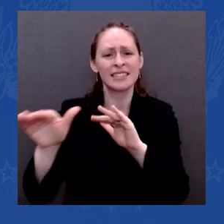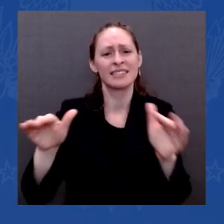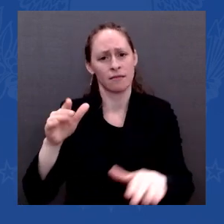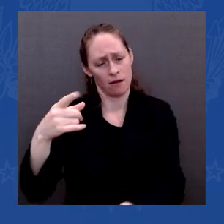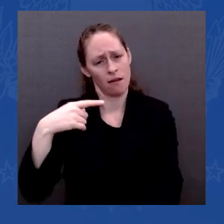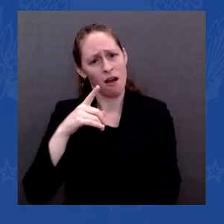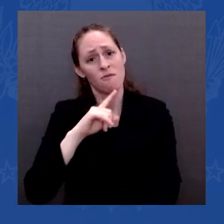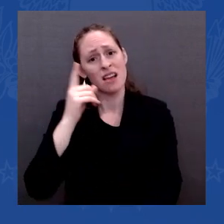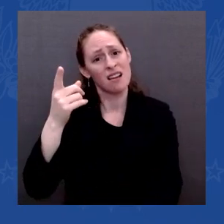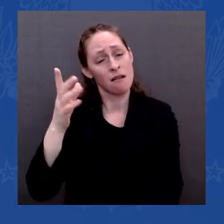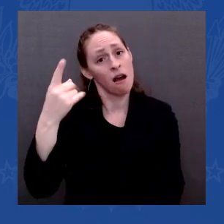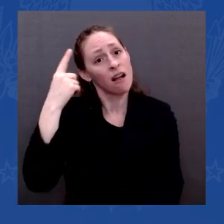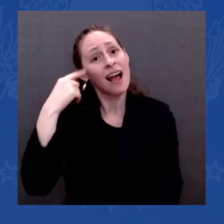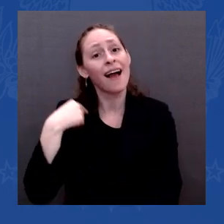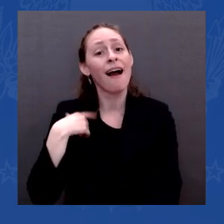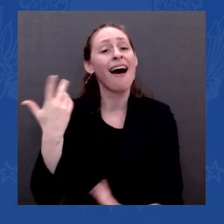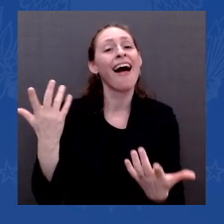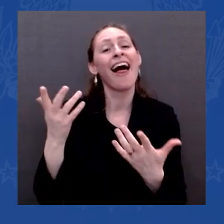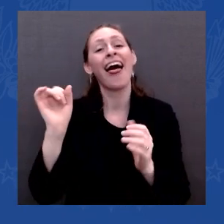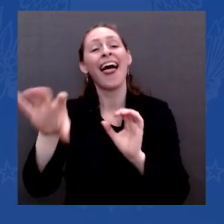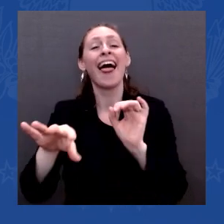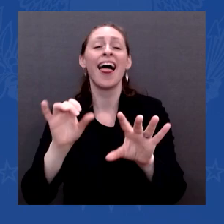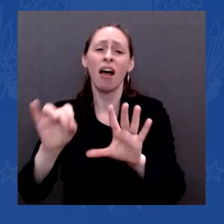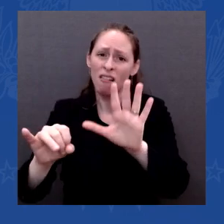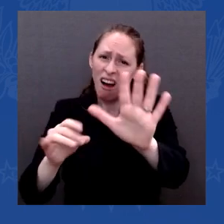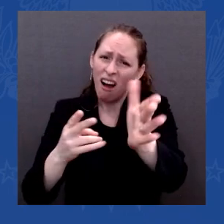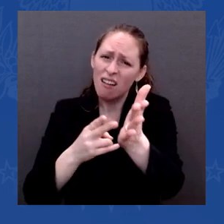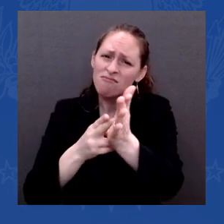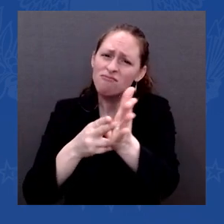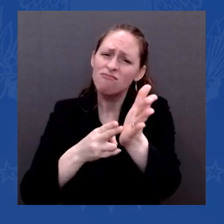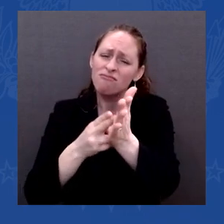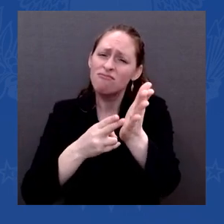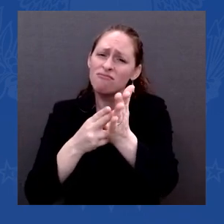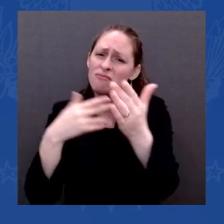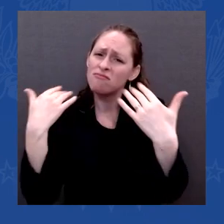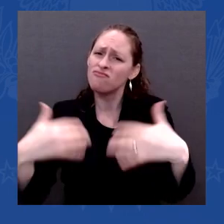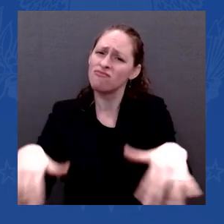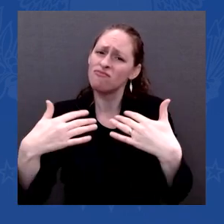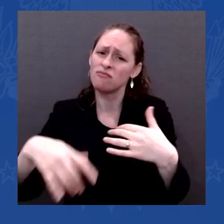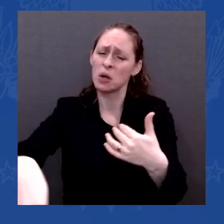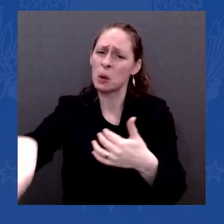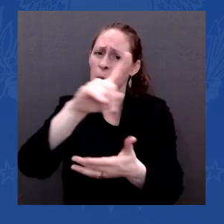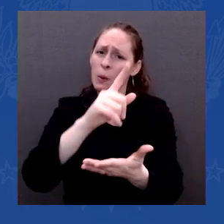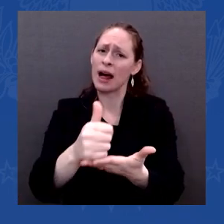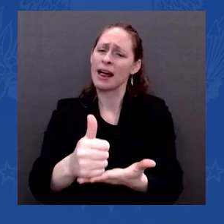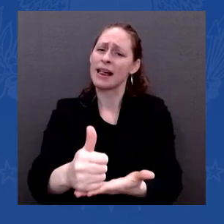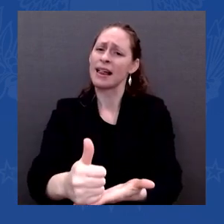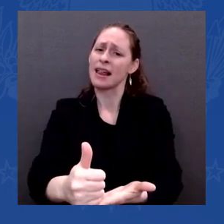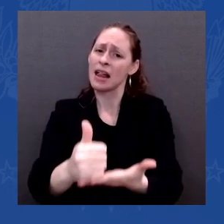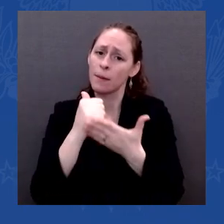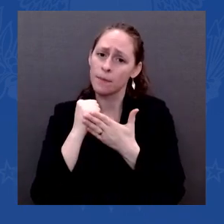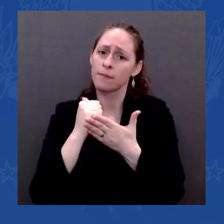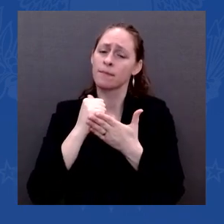from masking to testing to vaccinations. We partnered with you.